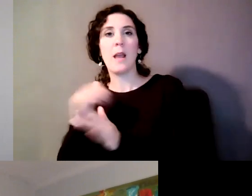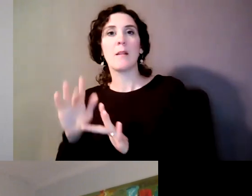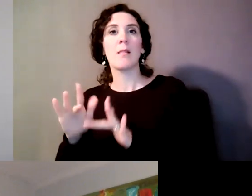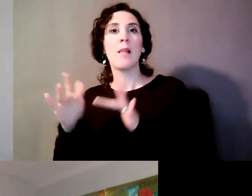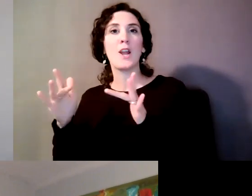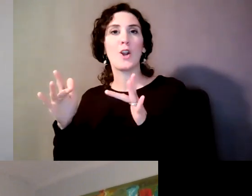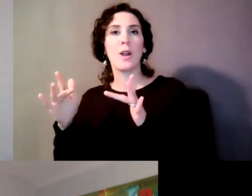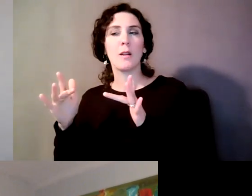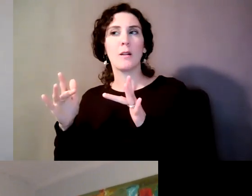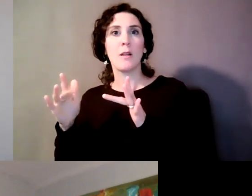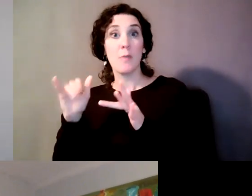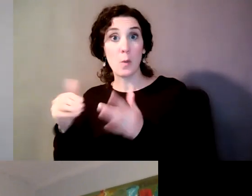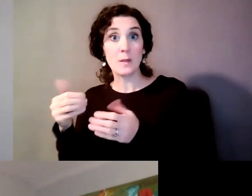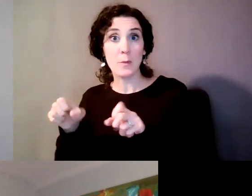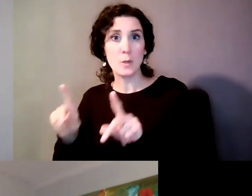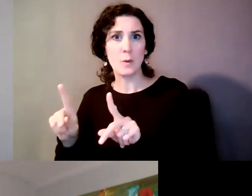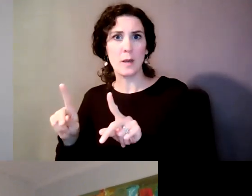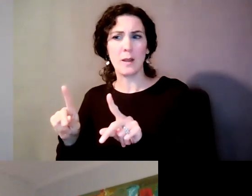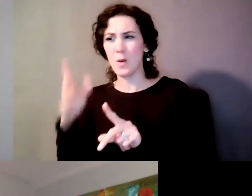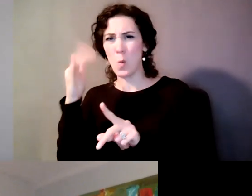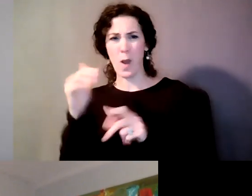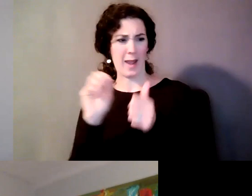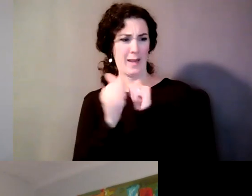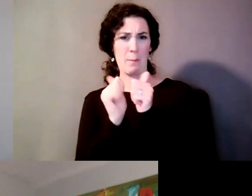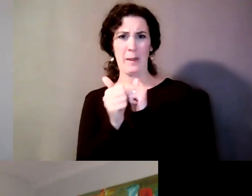head to head. So what that meant was there was an awful